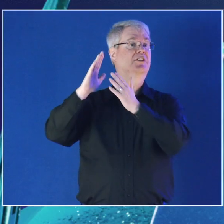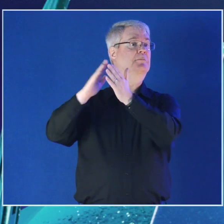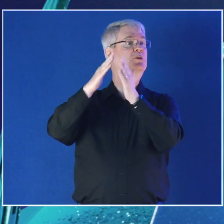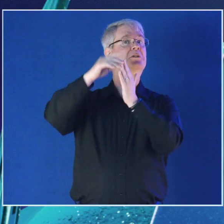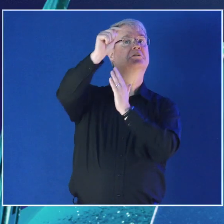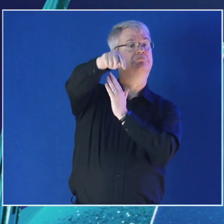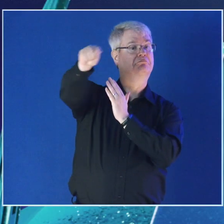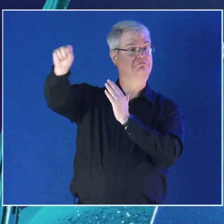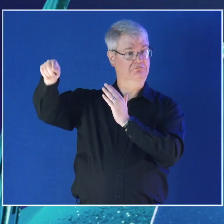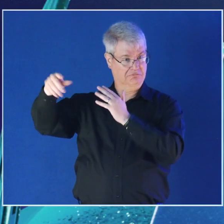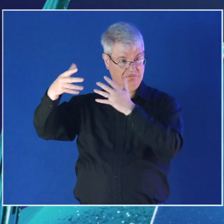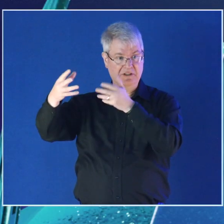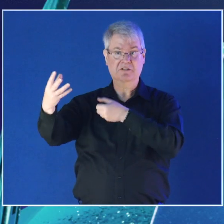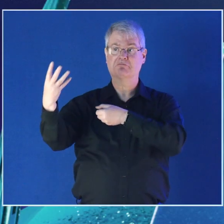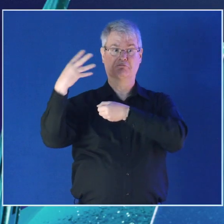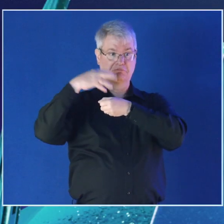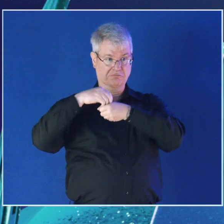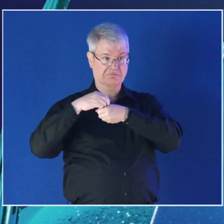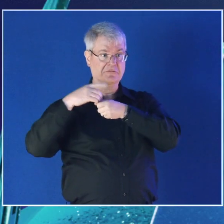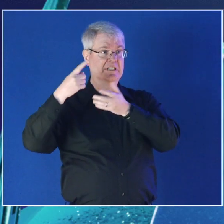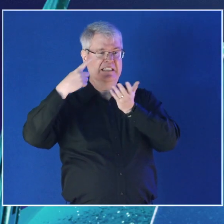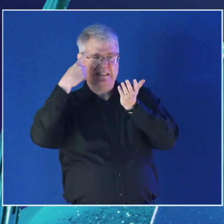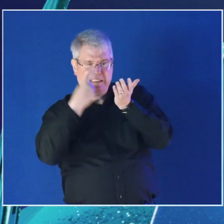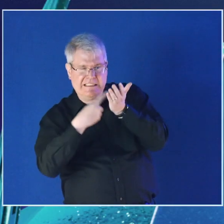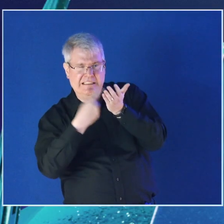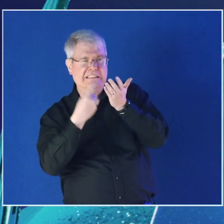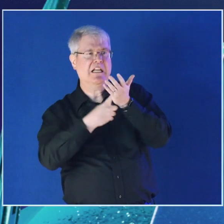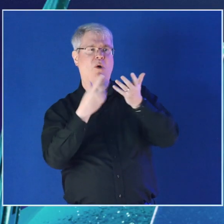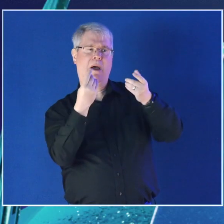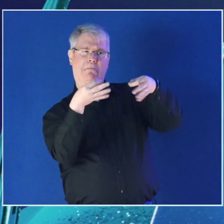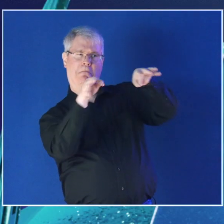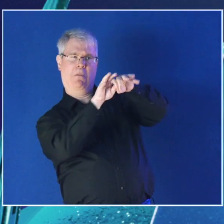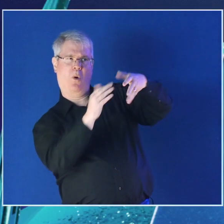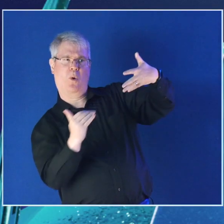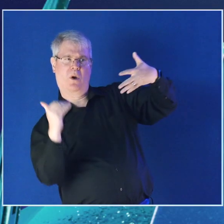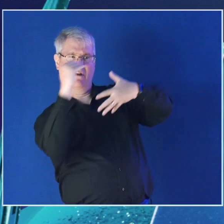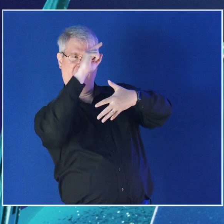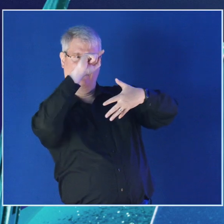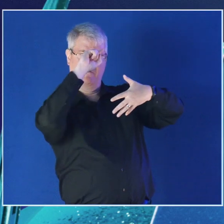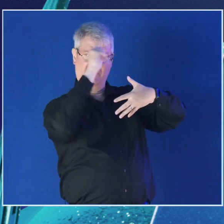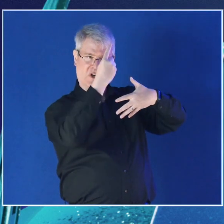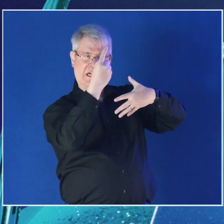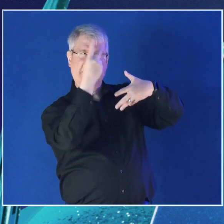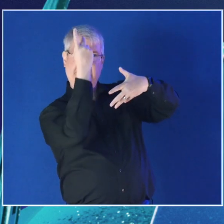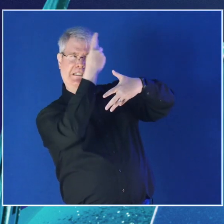prioritizing problems, co-creating solutions, and validating what we have built.